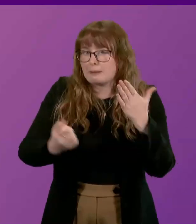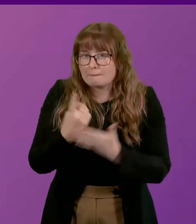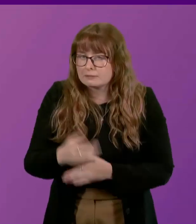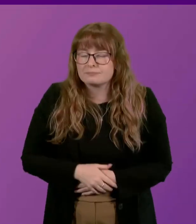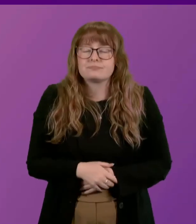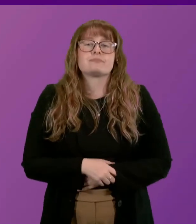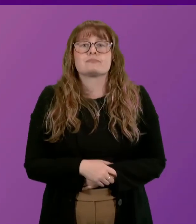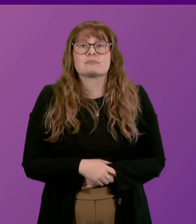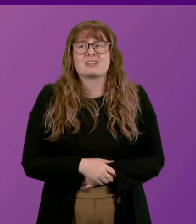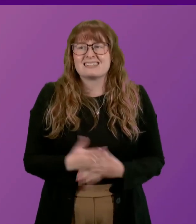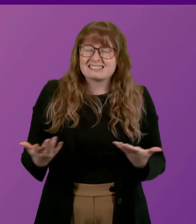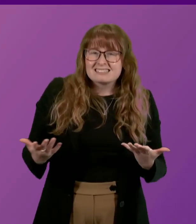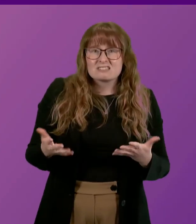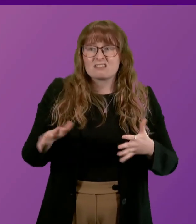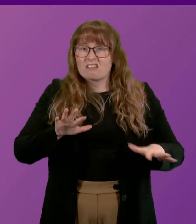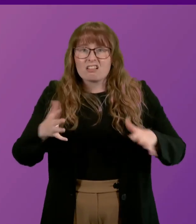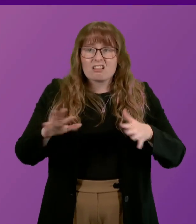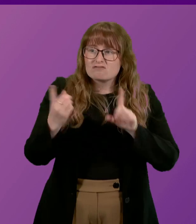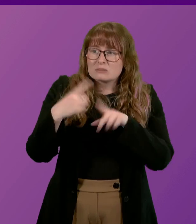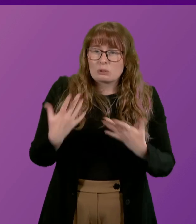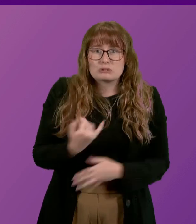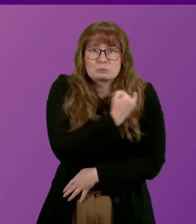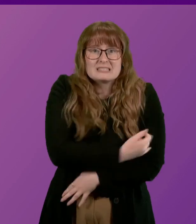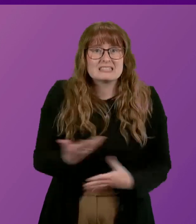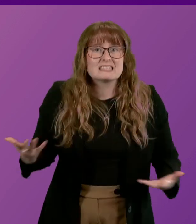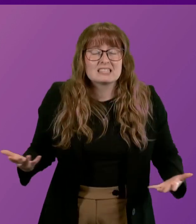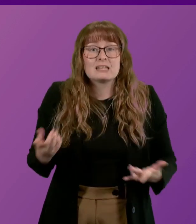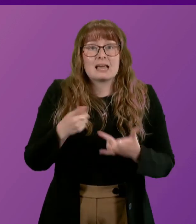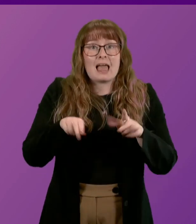That was a rather weak response from the First Minister. If the Mayor of Greater Manchester,